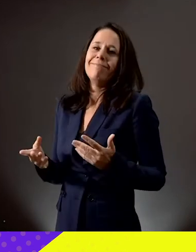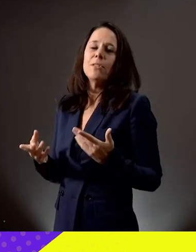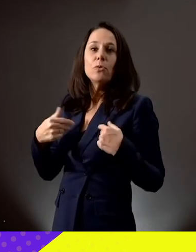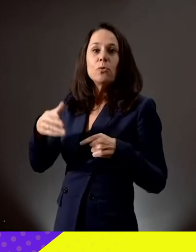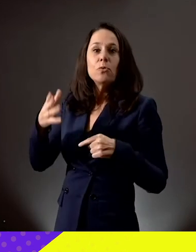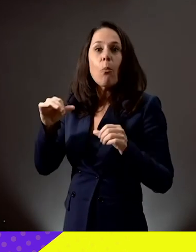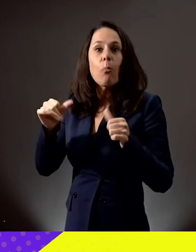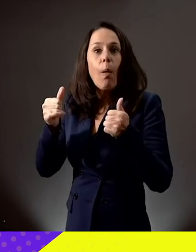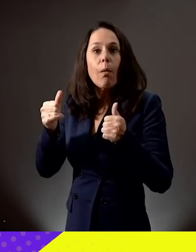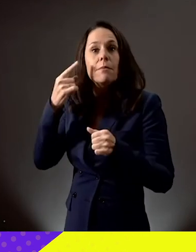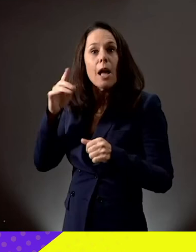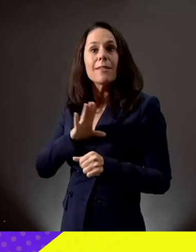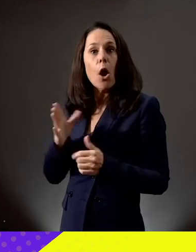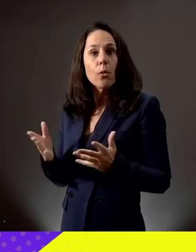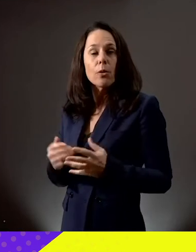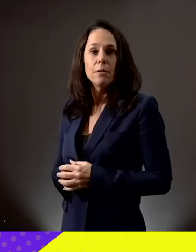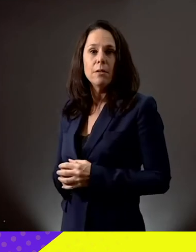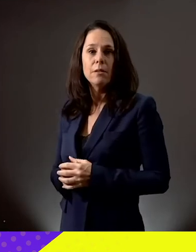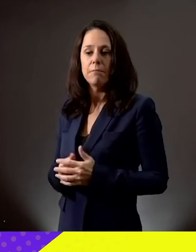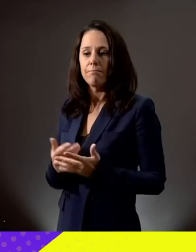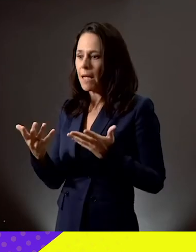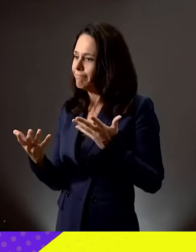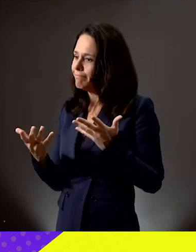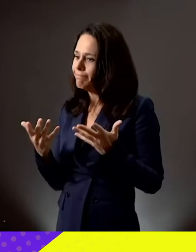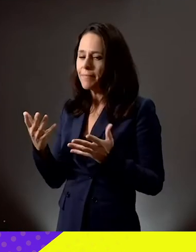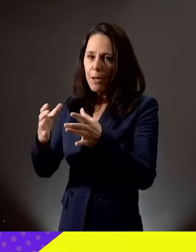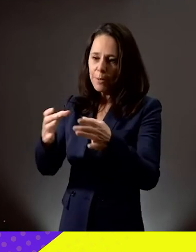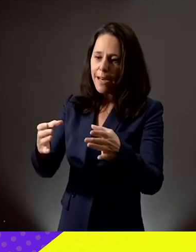But after consulting other companies...